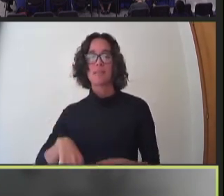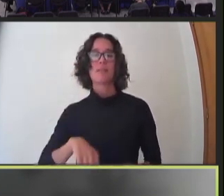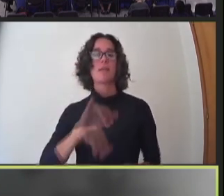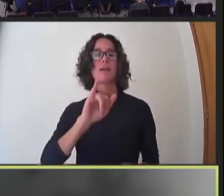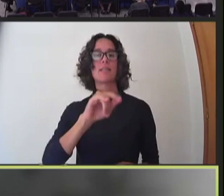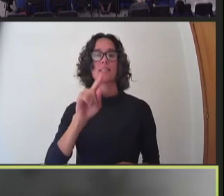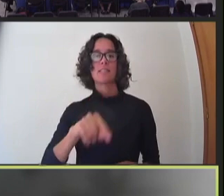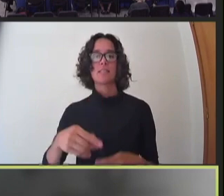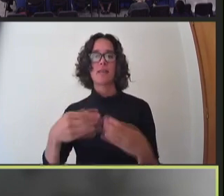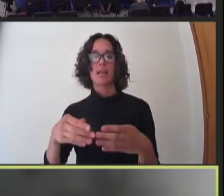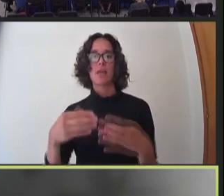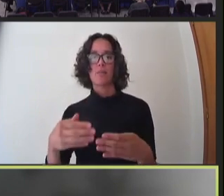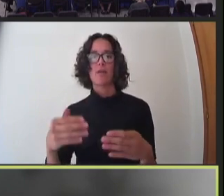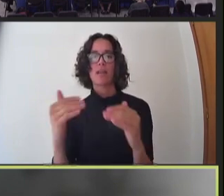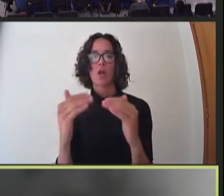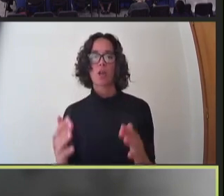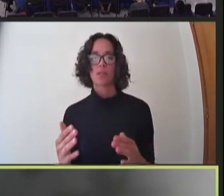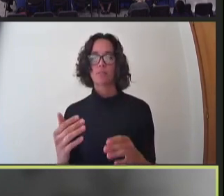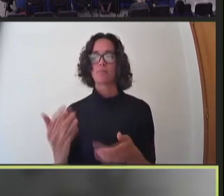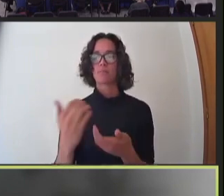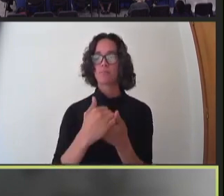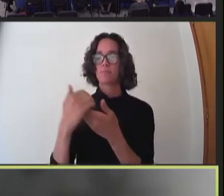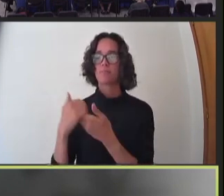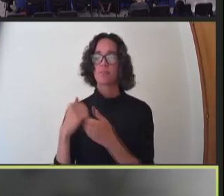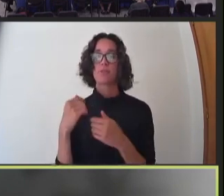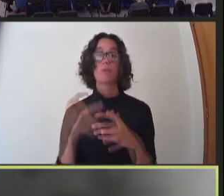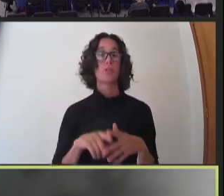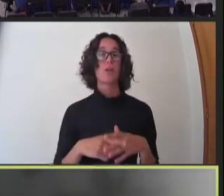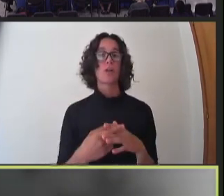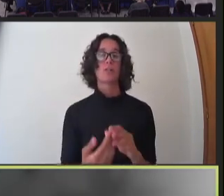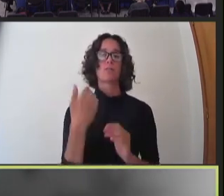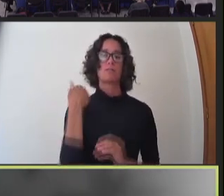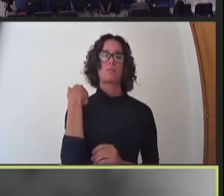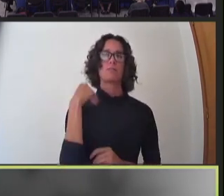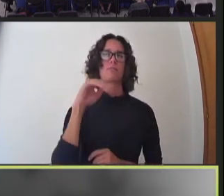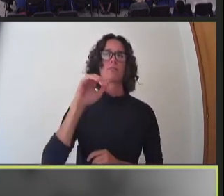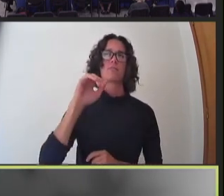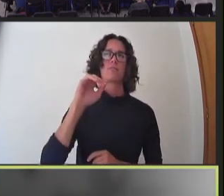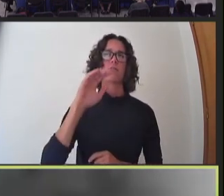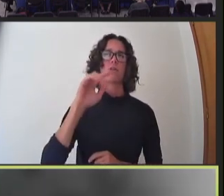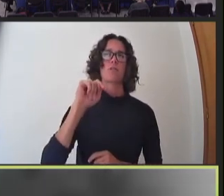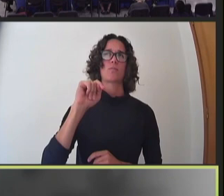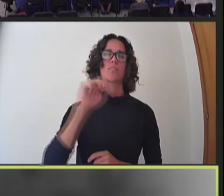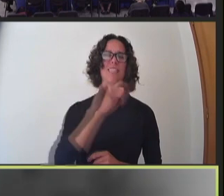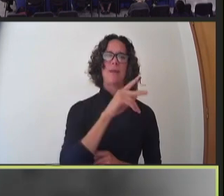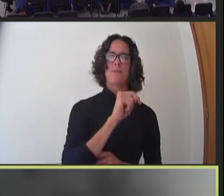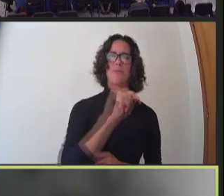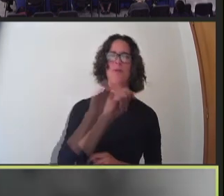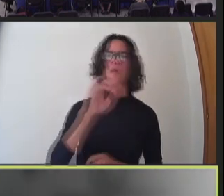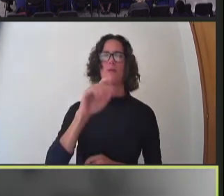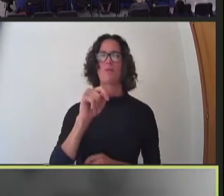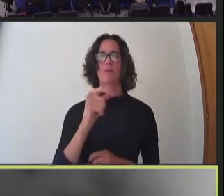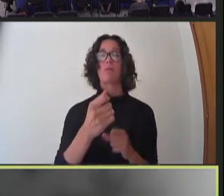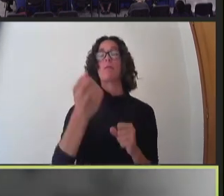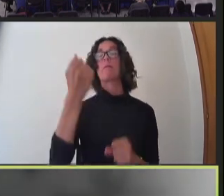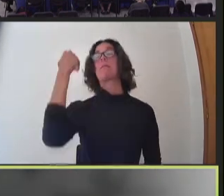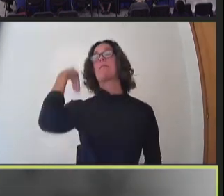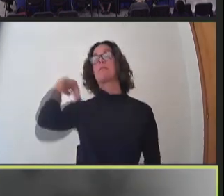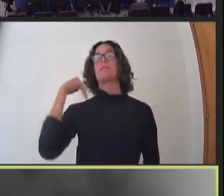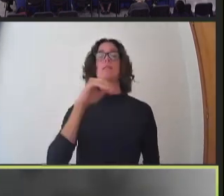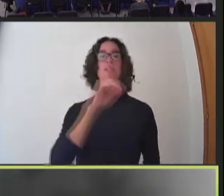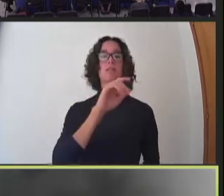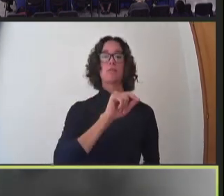of this project in October -- in September of -- or October of 2021. By June of 2022,